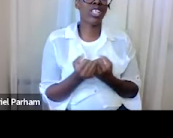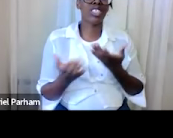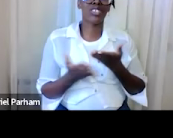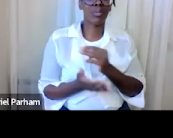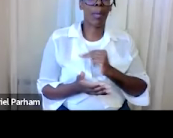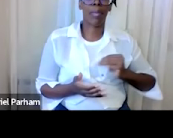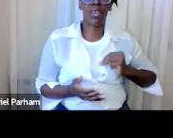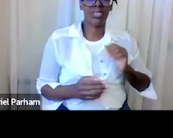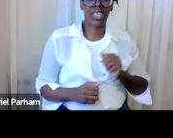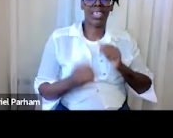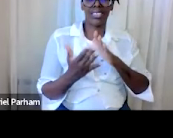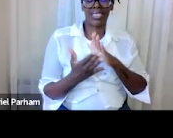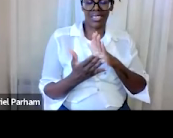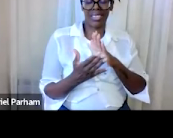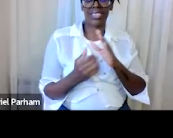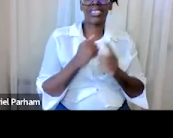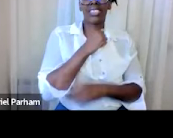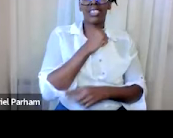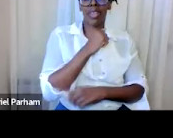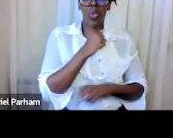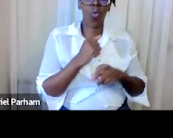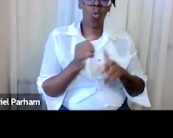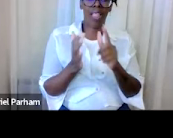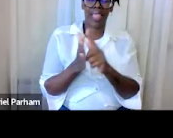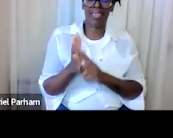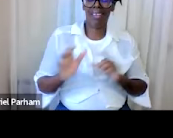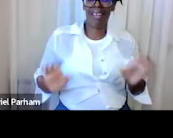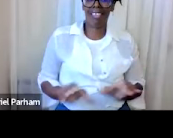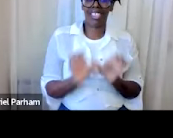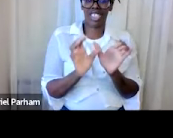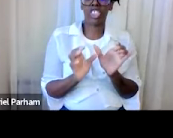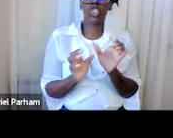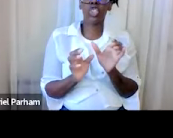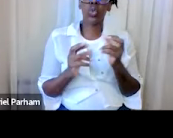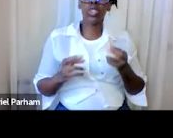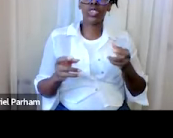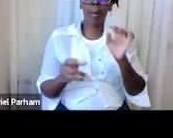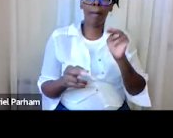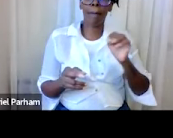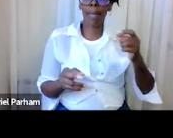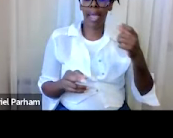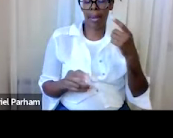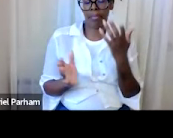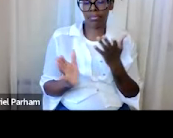Facing Disciplinary or Legal Action: A Resource Map for Line Leaders. Now I realize this is relatively small,